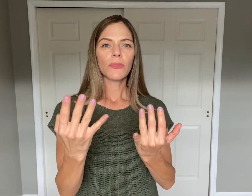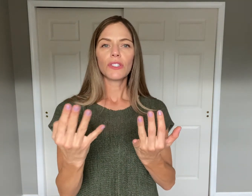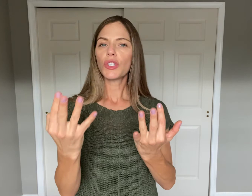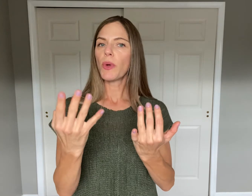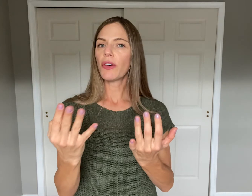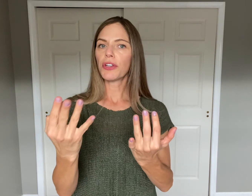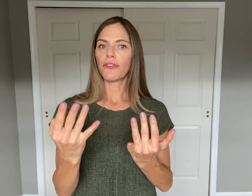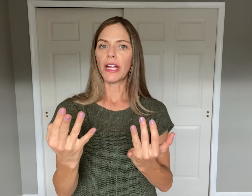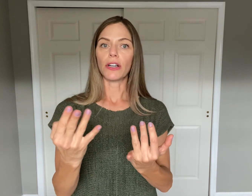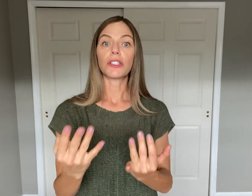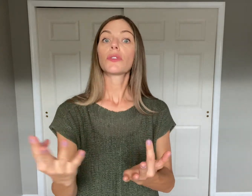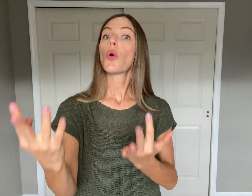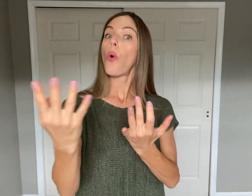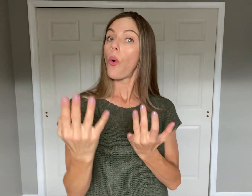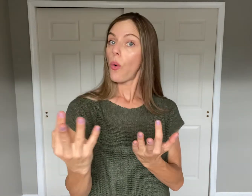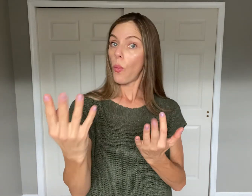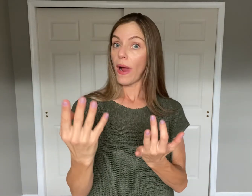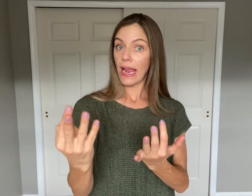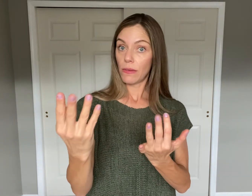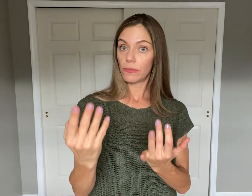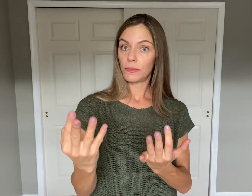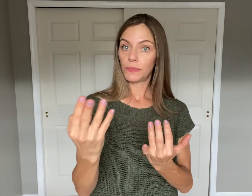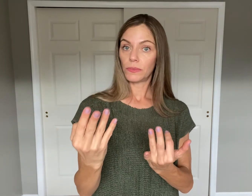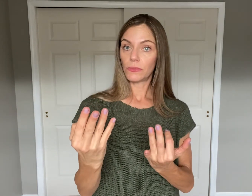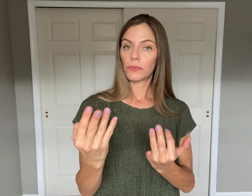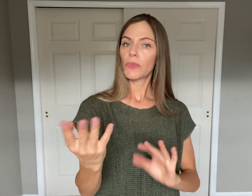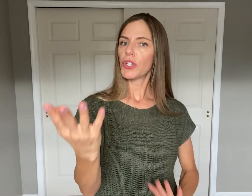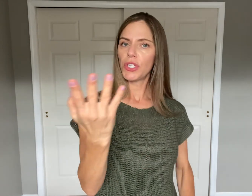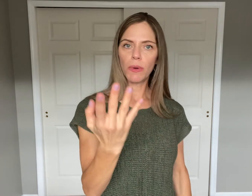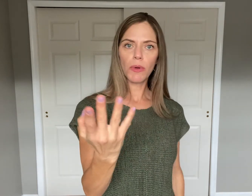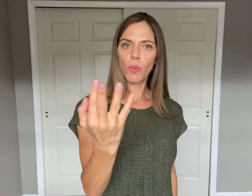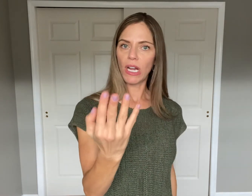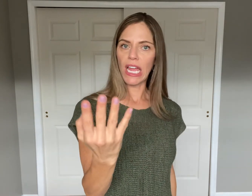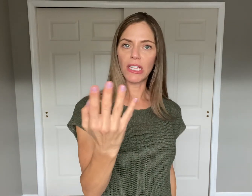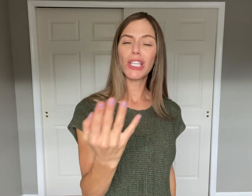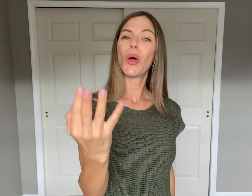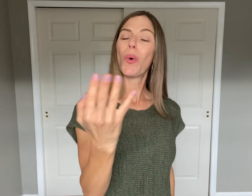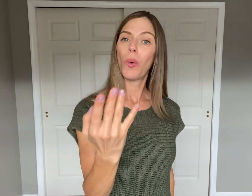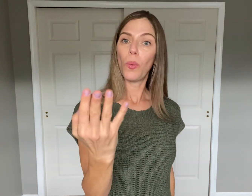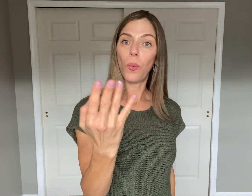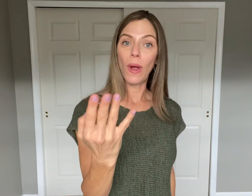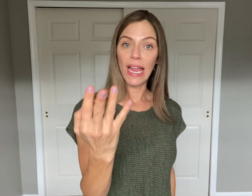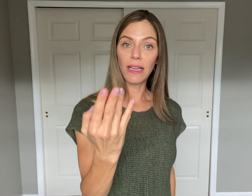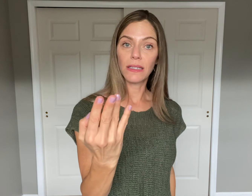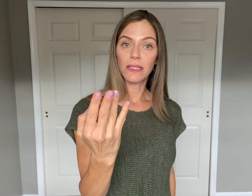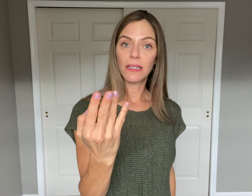just wiggle your fingers. "Wait" You can do it with one hand. "Wait"